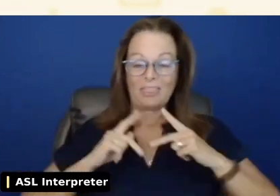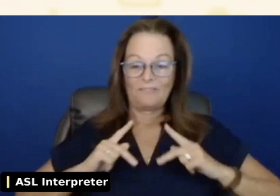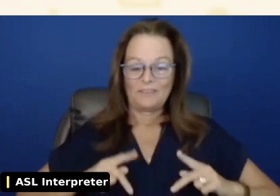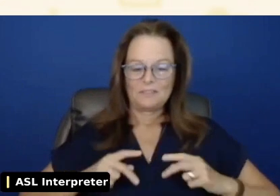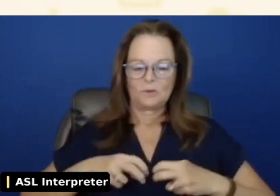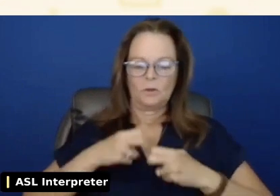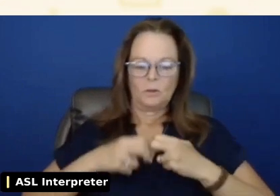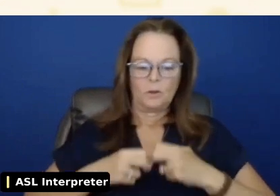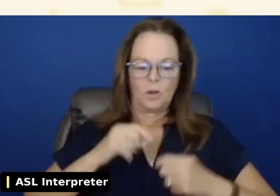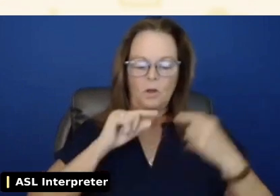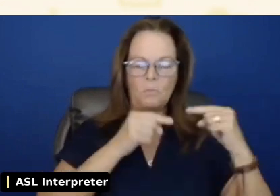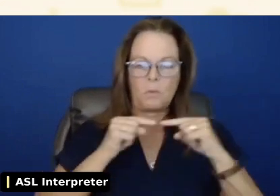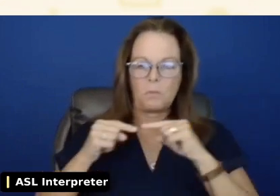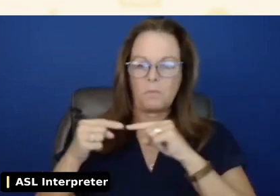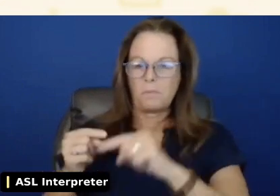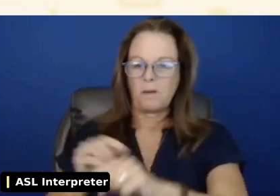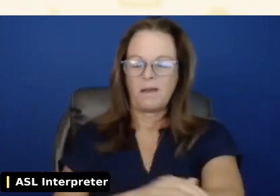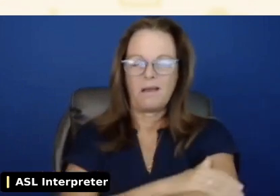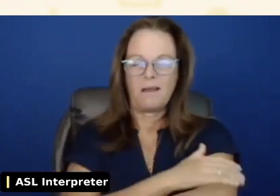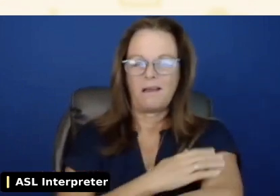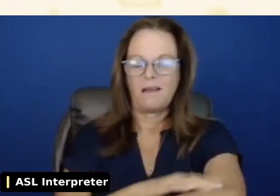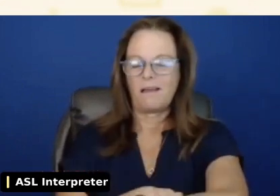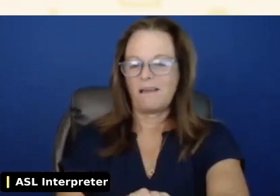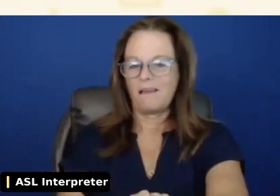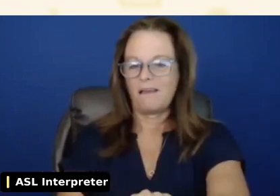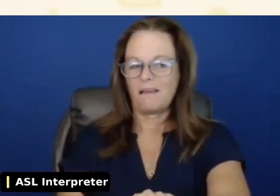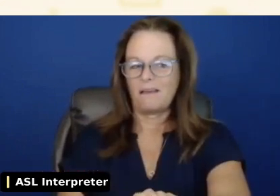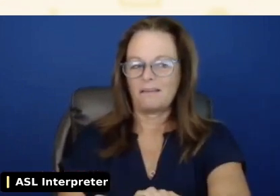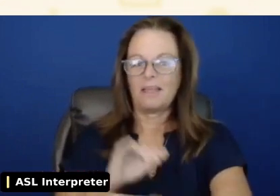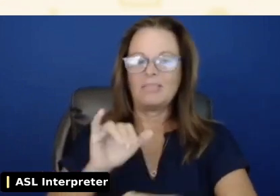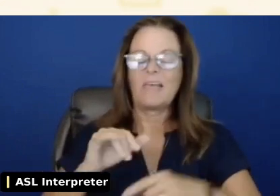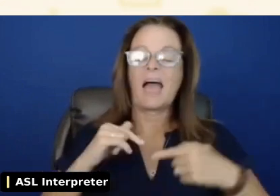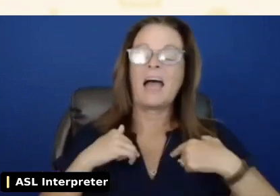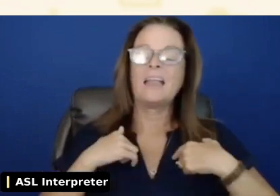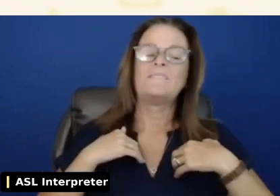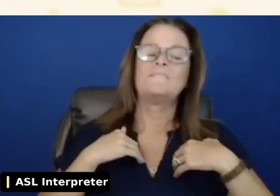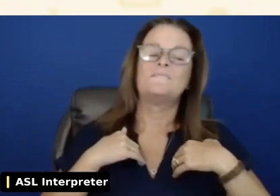Imagine a fatigue that is so intense that it’s